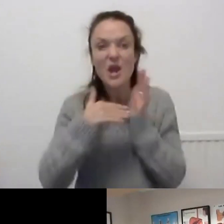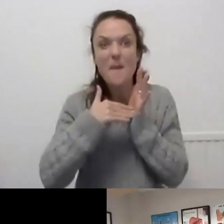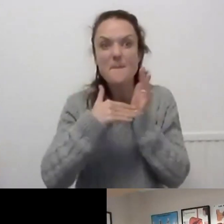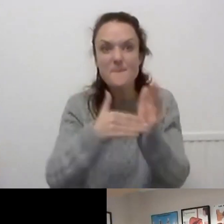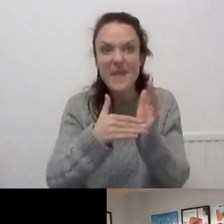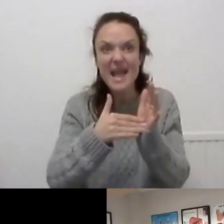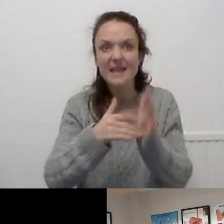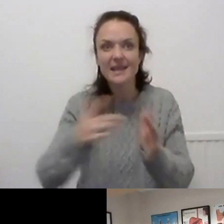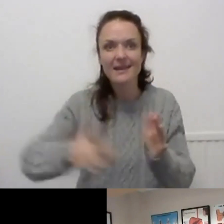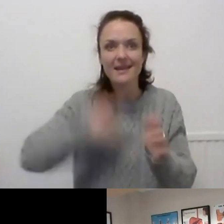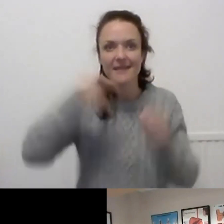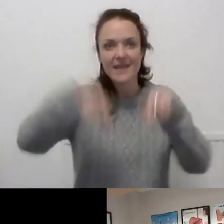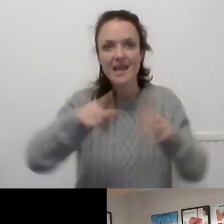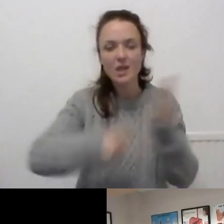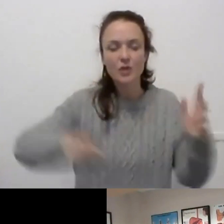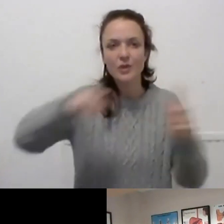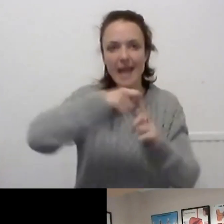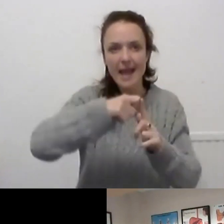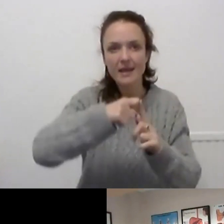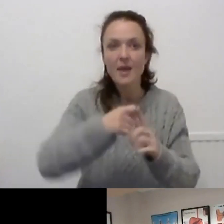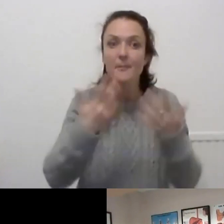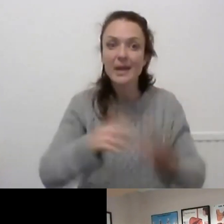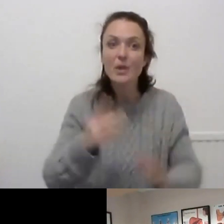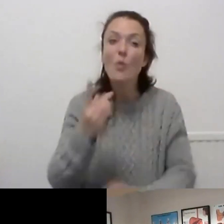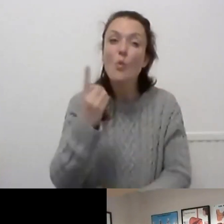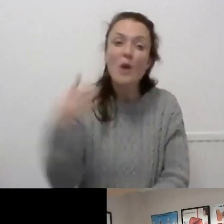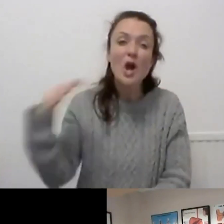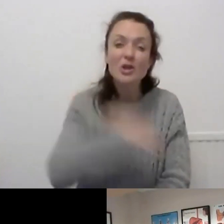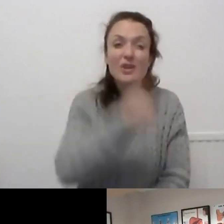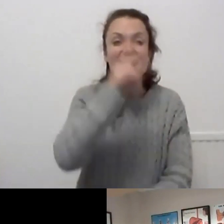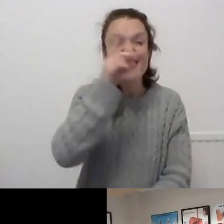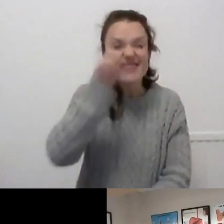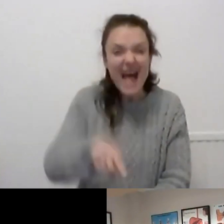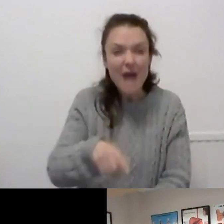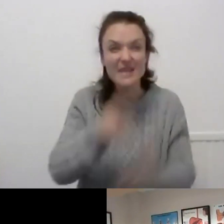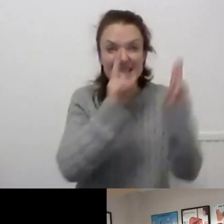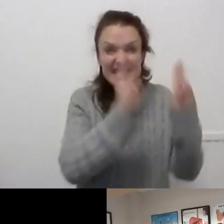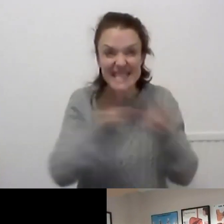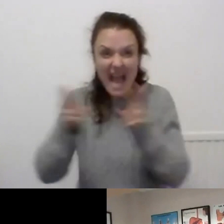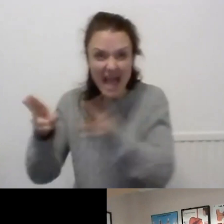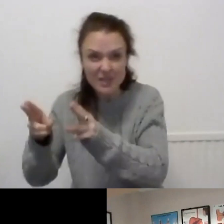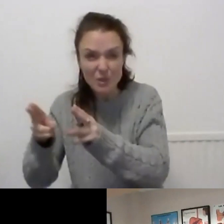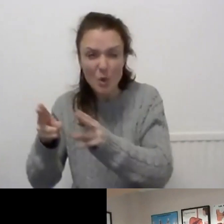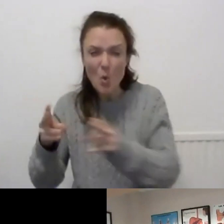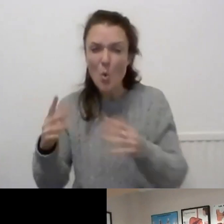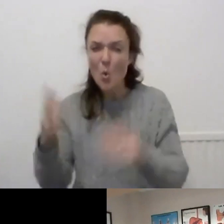That's one in 670 people. And for me, that's getting a bit too close for comfort.